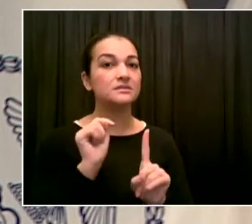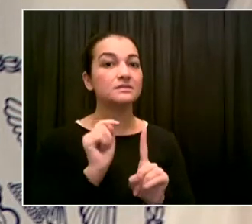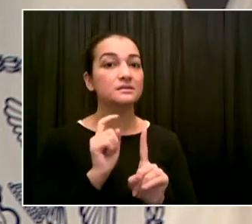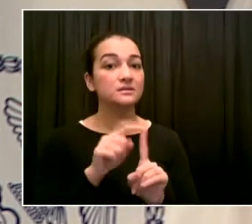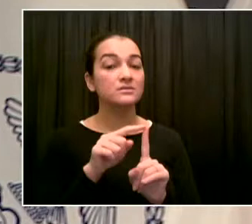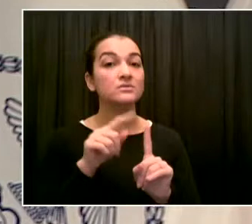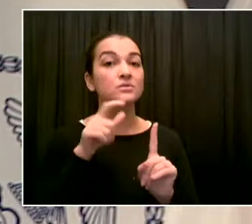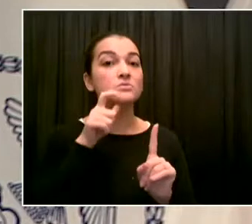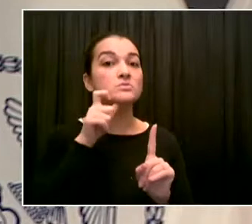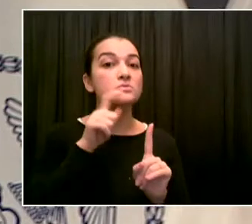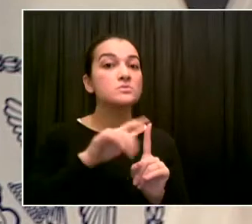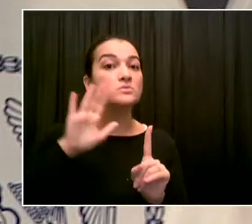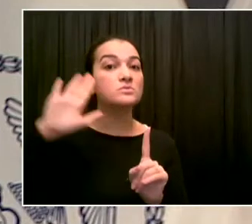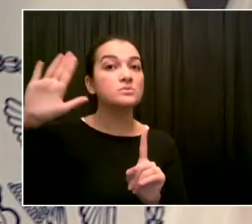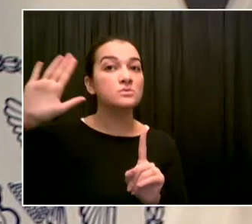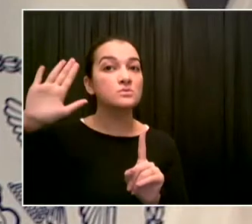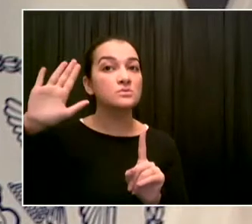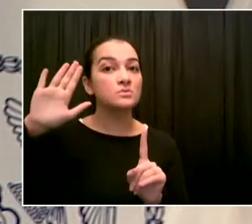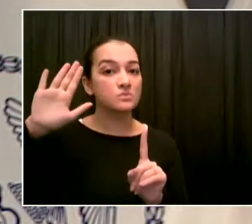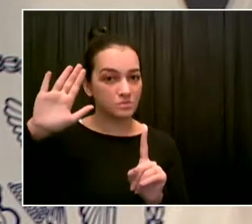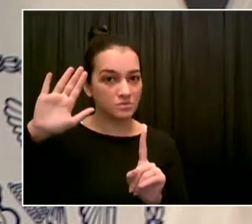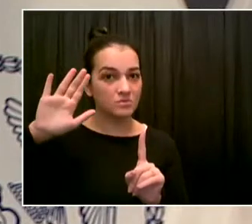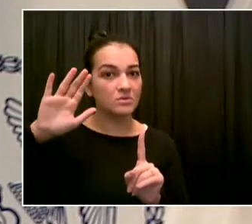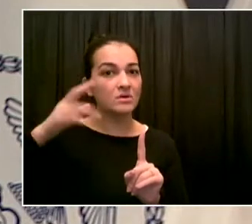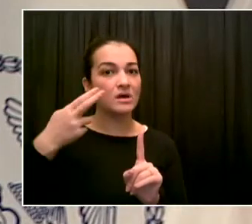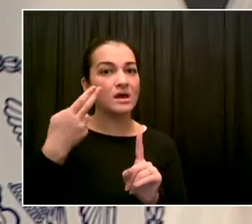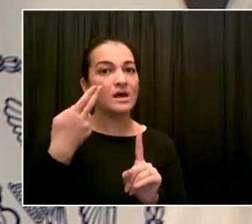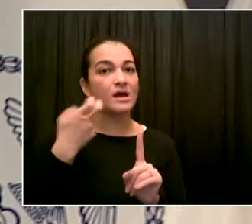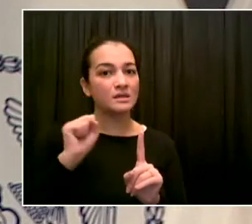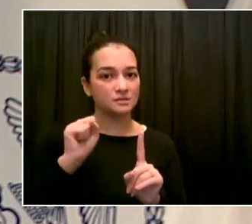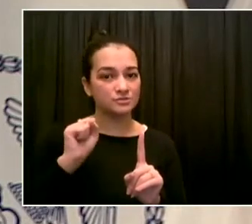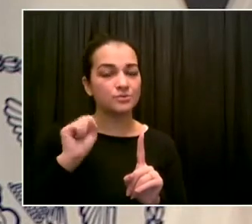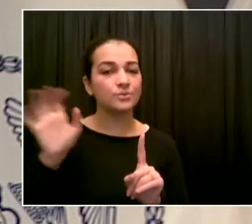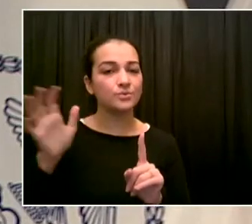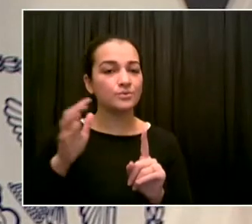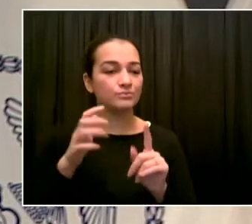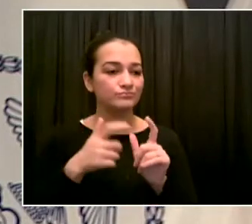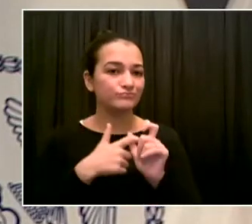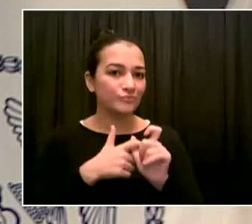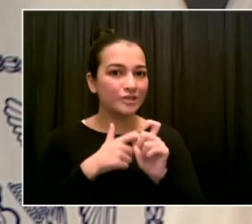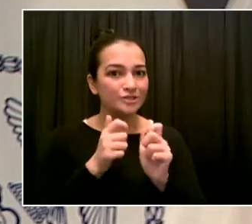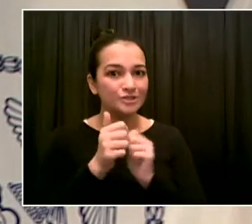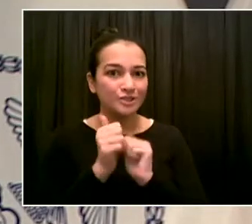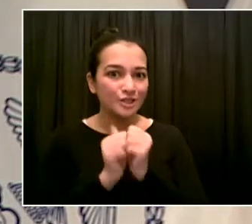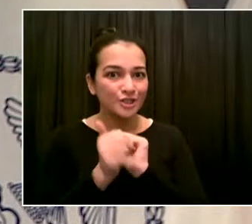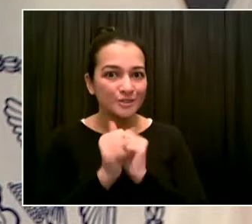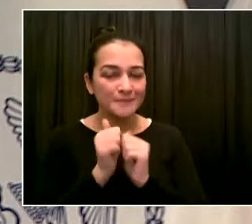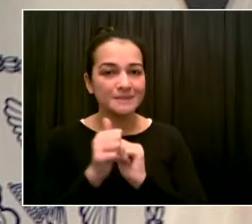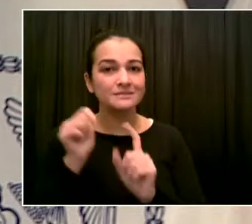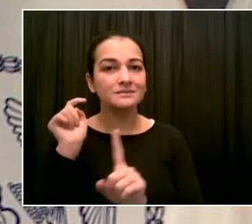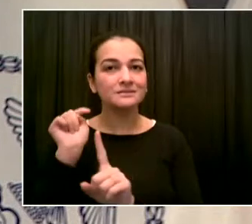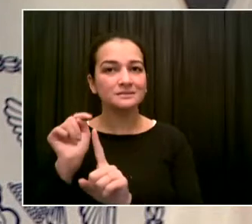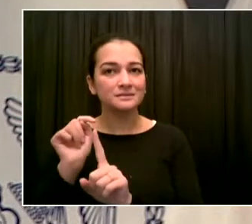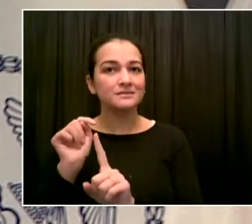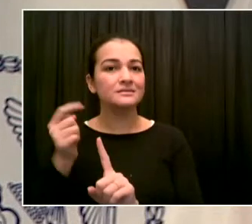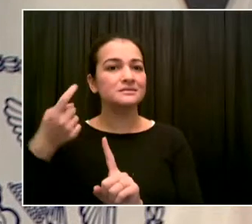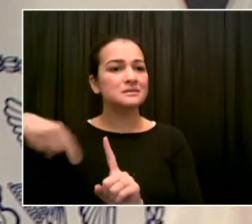TRACK CHAMPIONSHIPS AND TWO WEEKS AGO IT NOTIFIED THE STATE THAT IT NO LONGER WAS REQUIRING